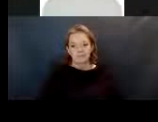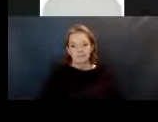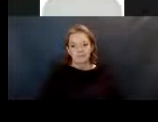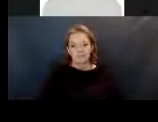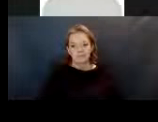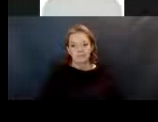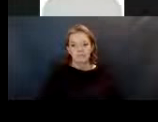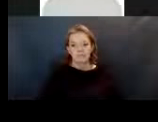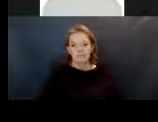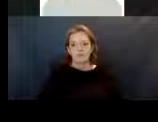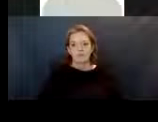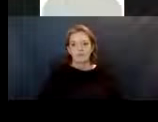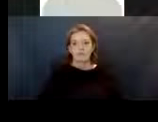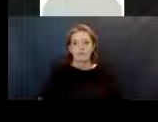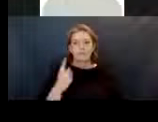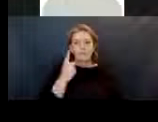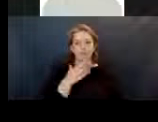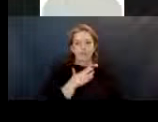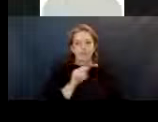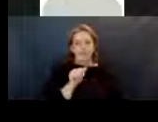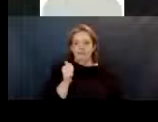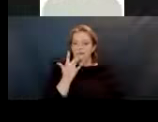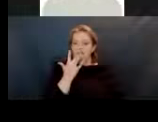the state is the river cane.